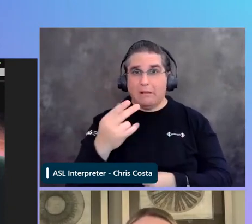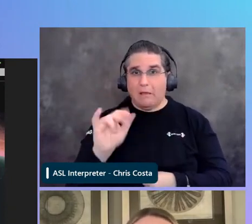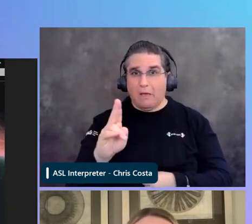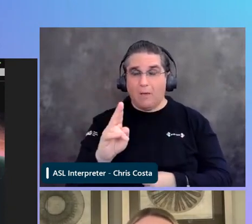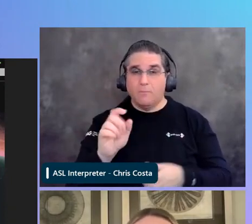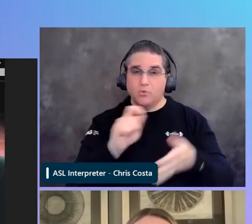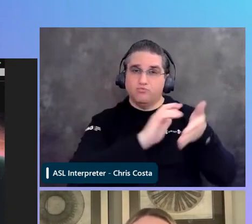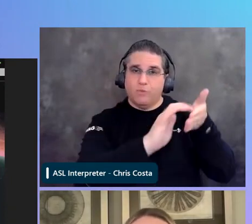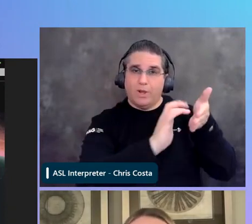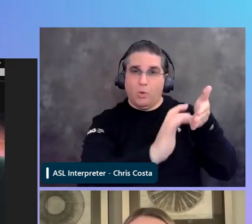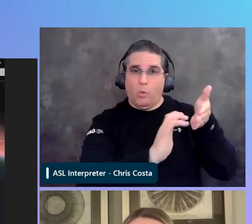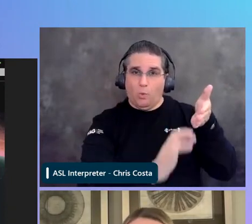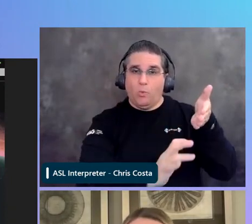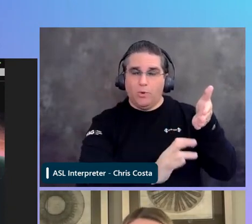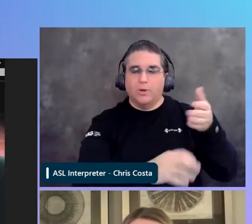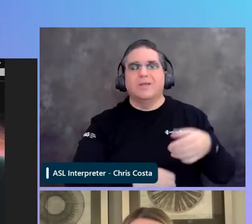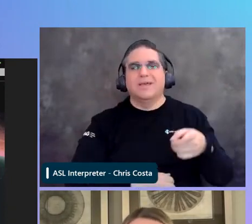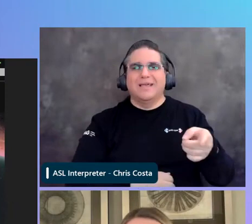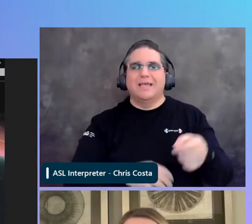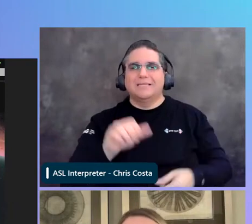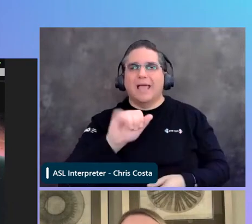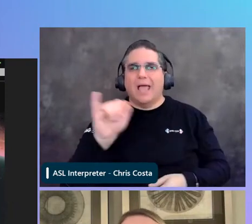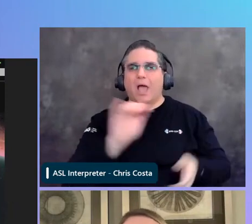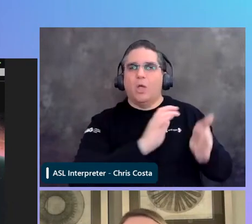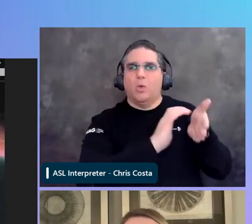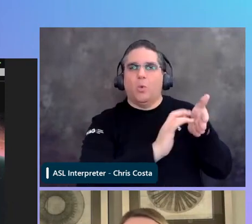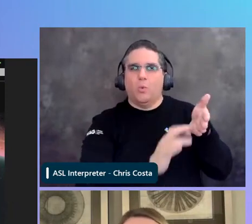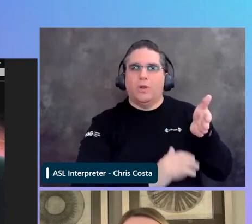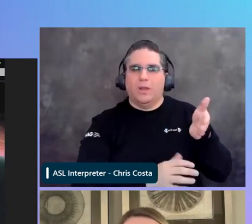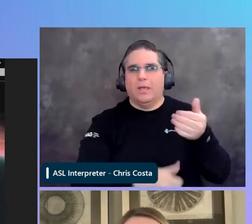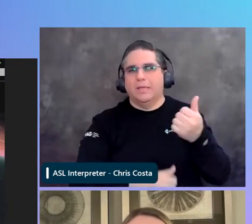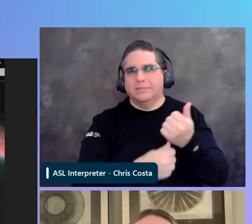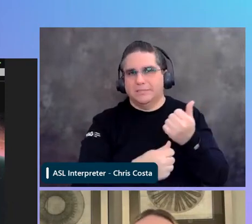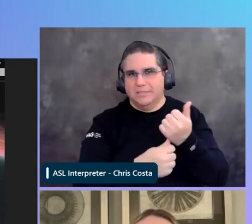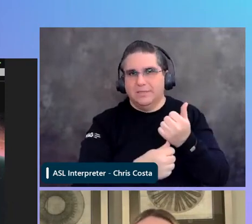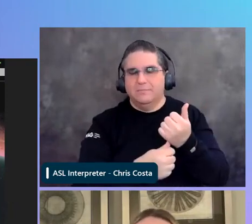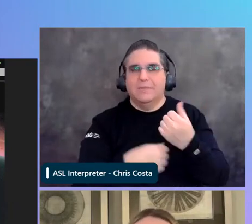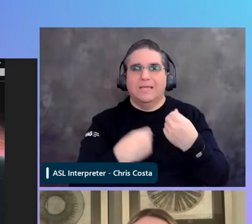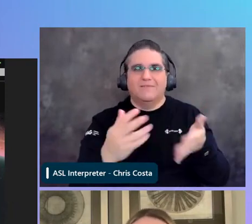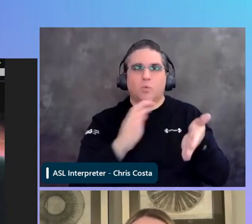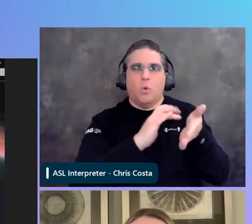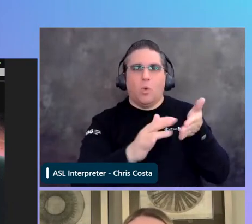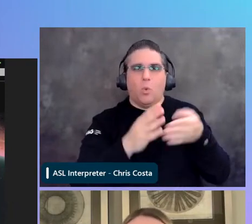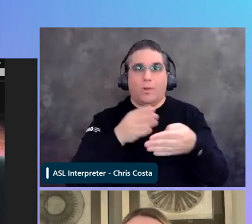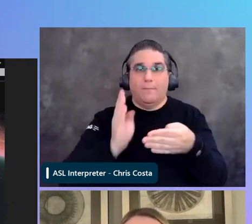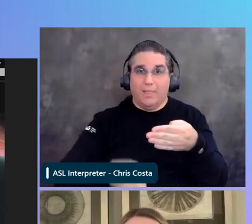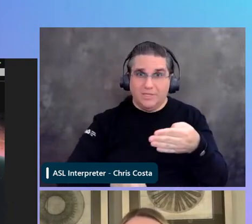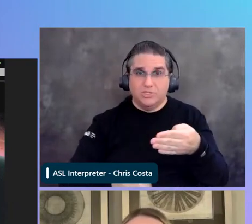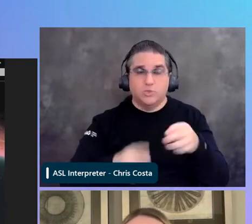functions as an AI coding assistant. It offers code completions as you type and